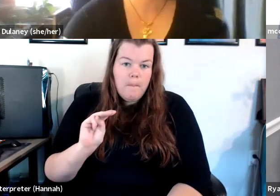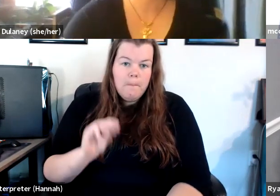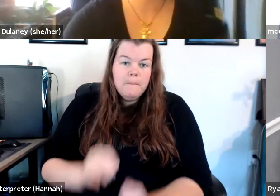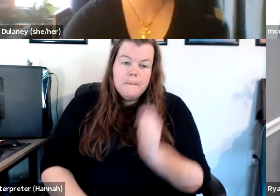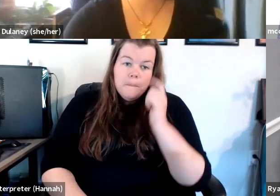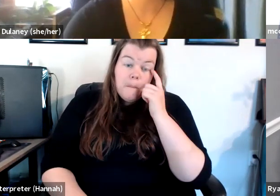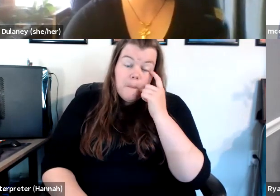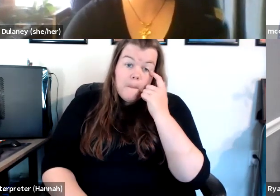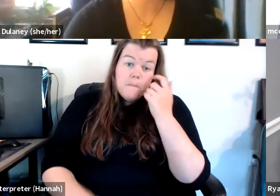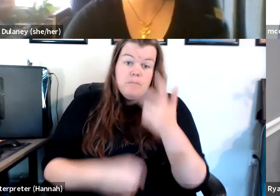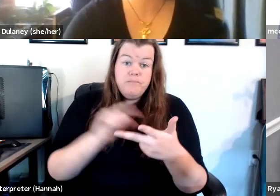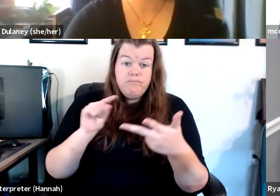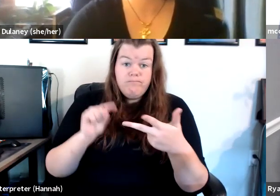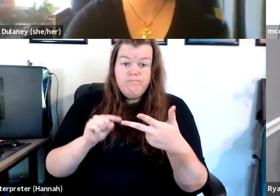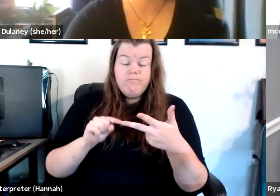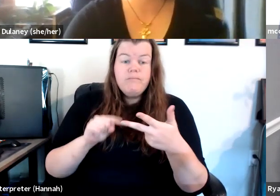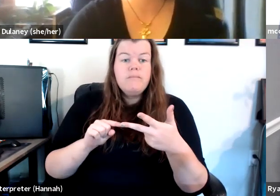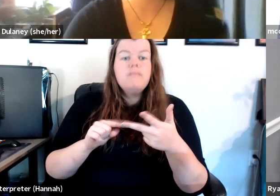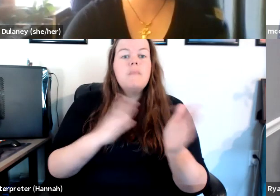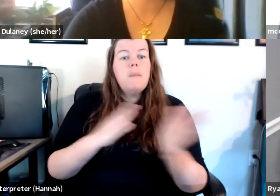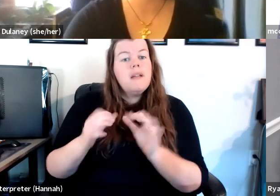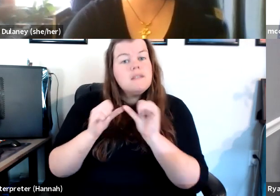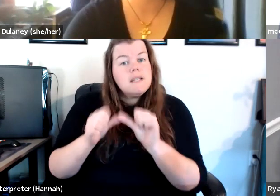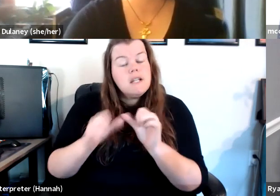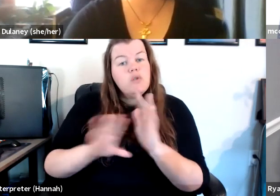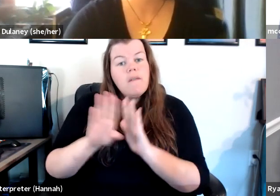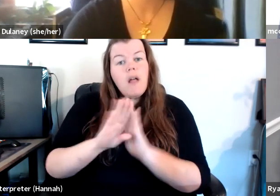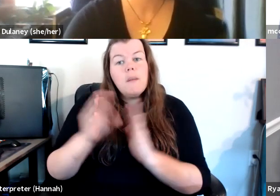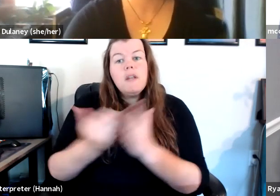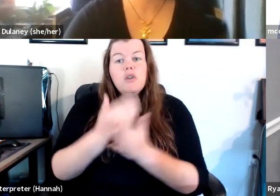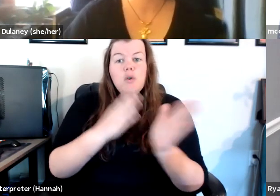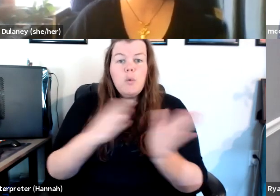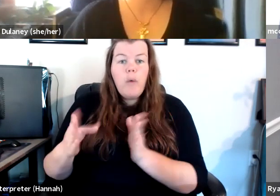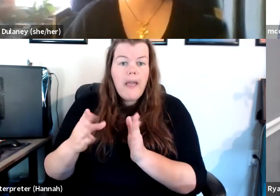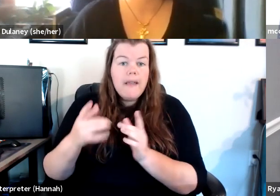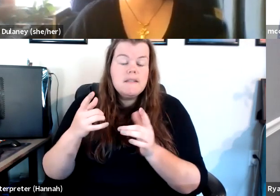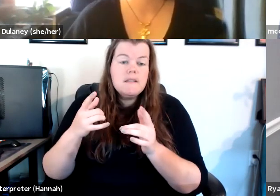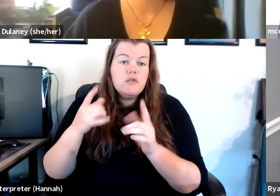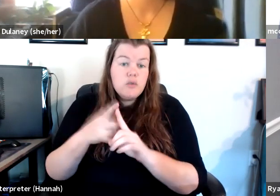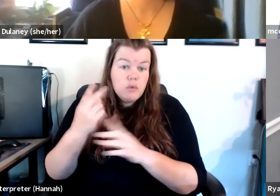And for goal three we plan to keep developing new ways to use LRAs by monitoring people who